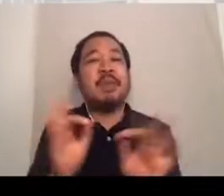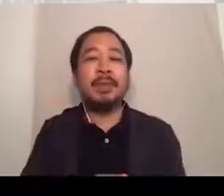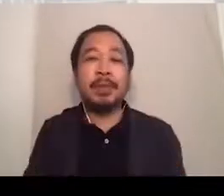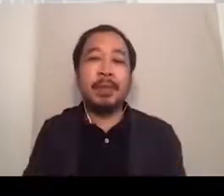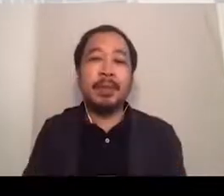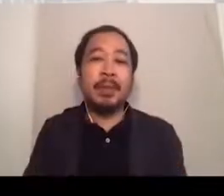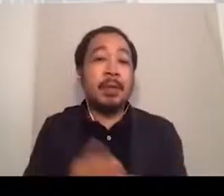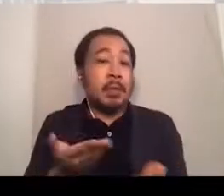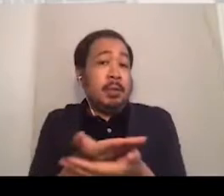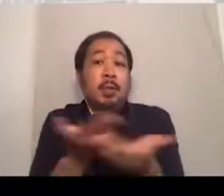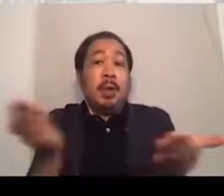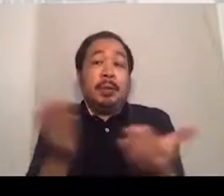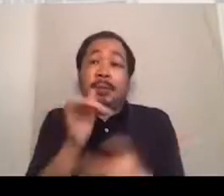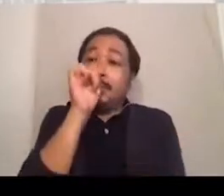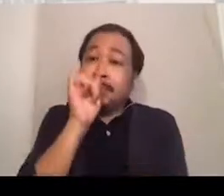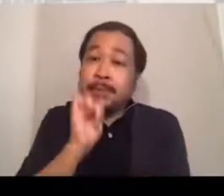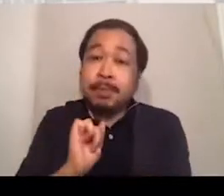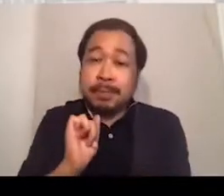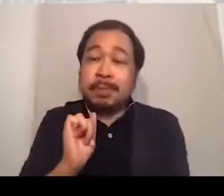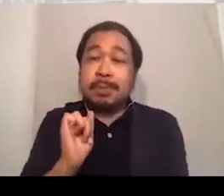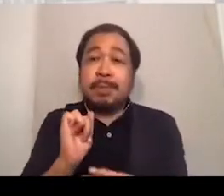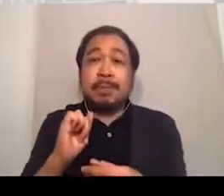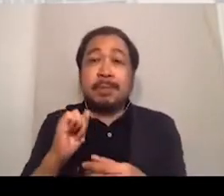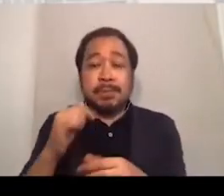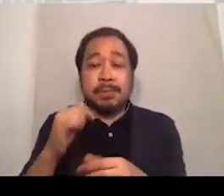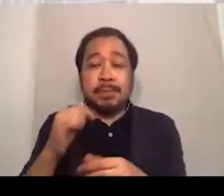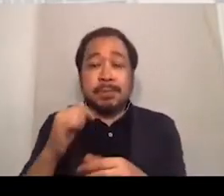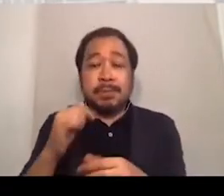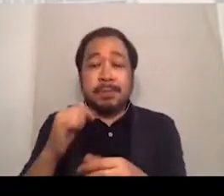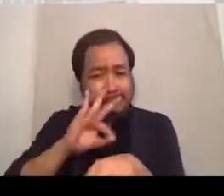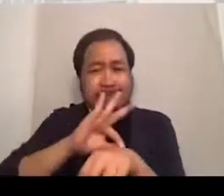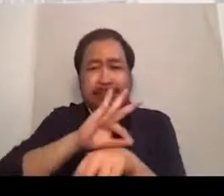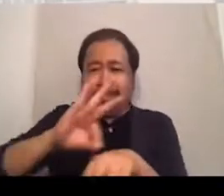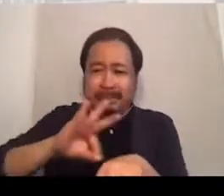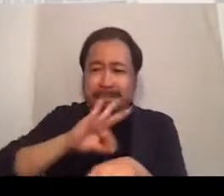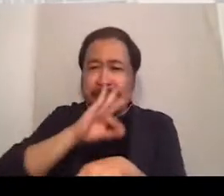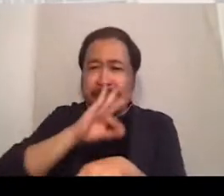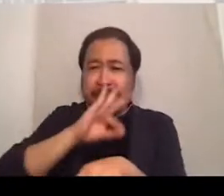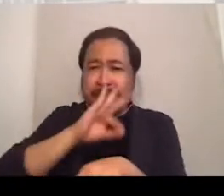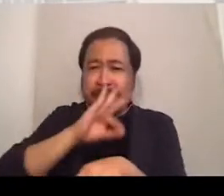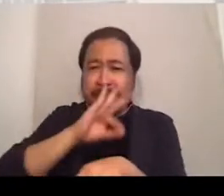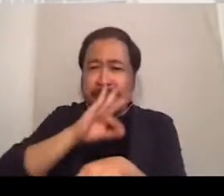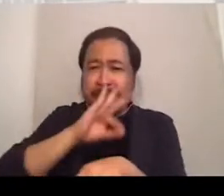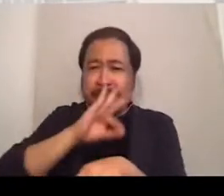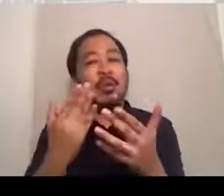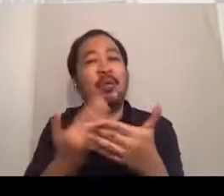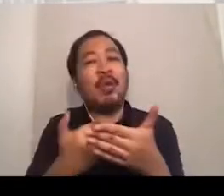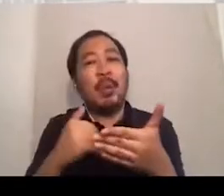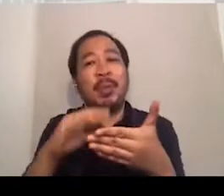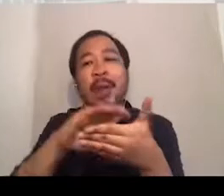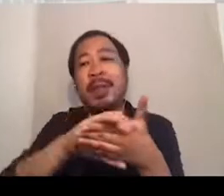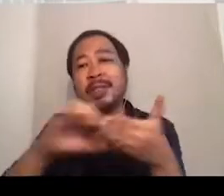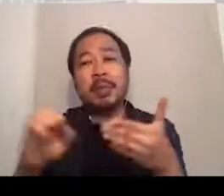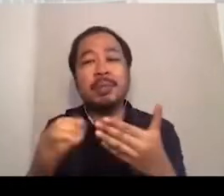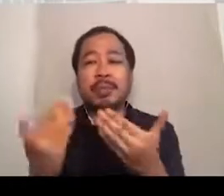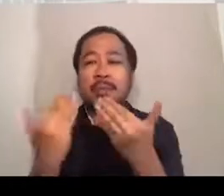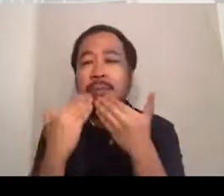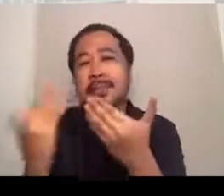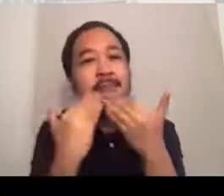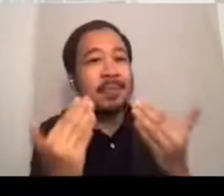Before you go, we did want to remind you that, as Victor requested, as many of you have mentioned,